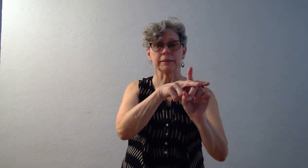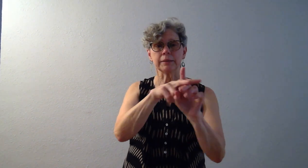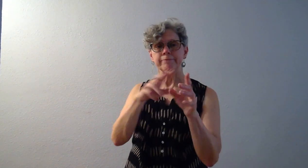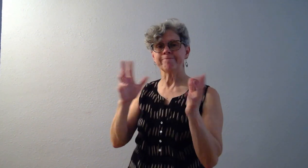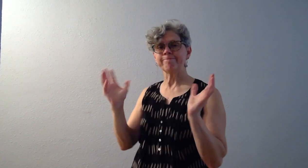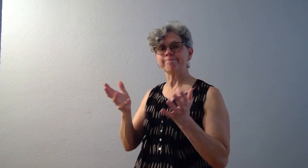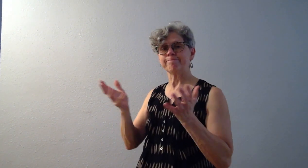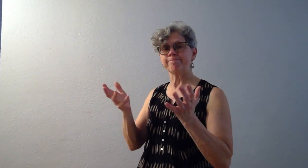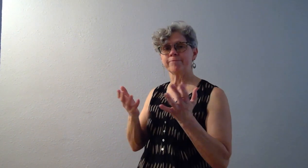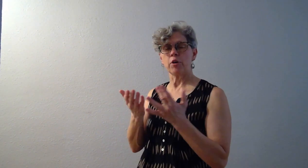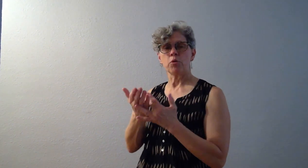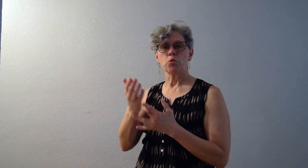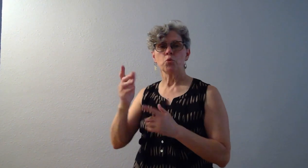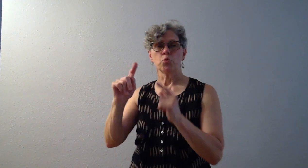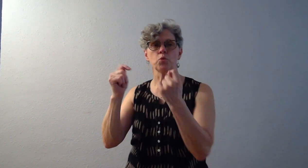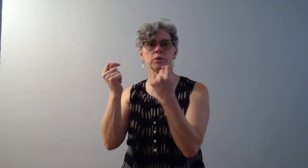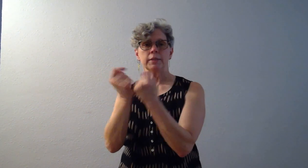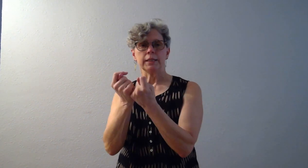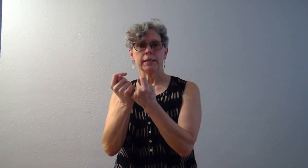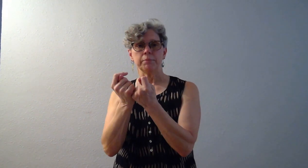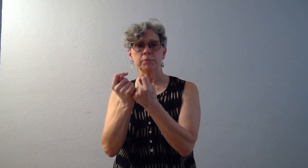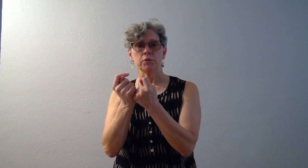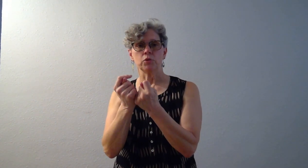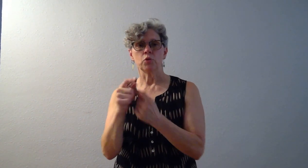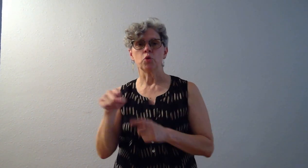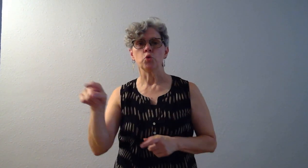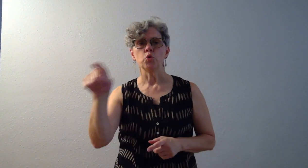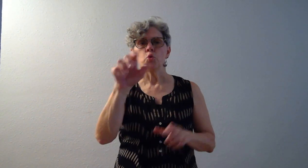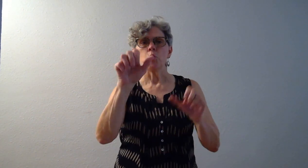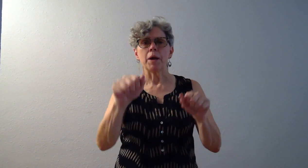Your digital assignments. Your conversations through teams.